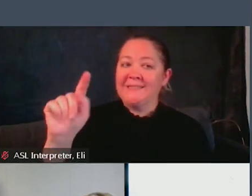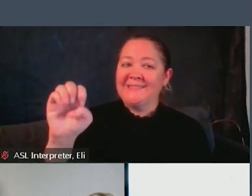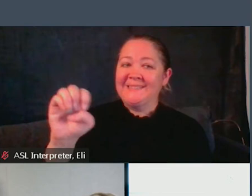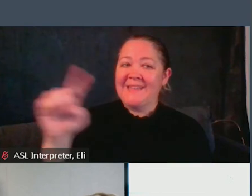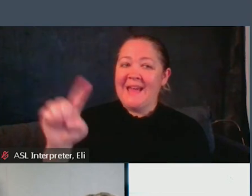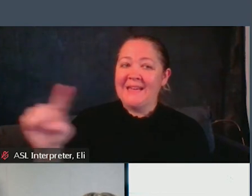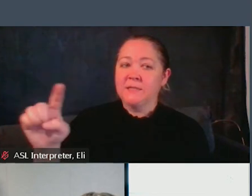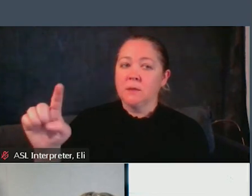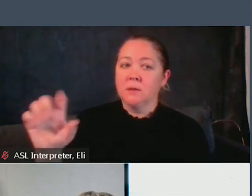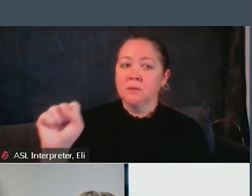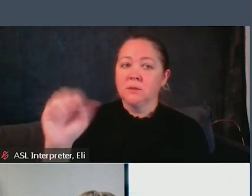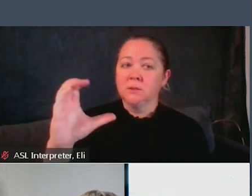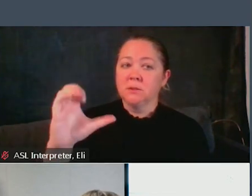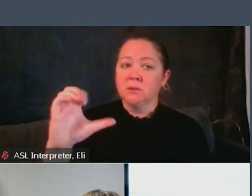Kevin Francis, Adele Peters,